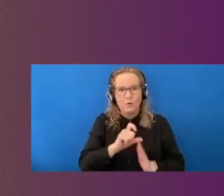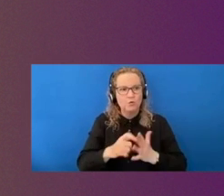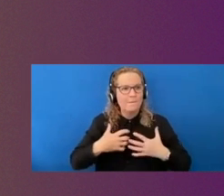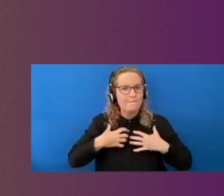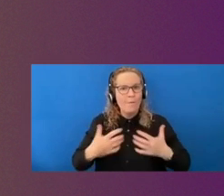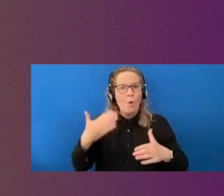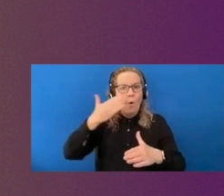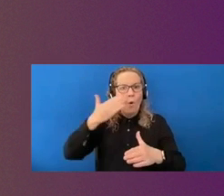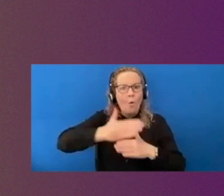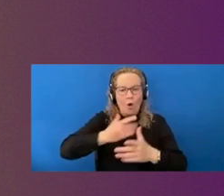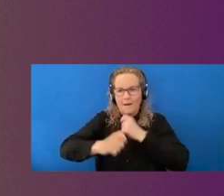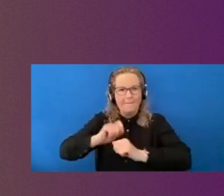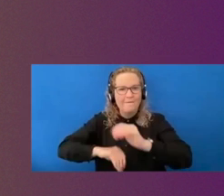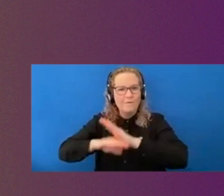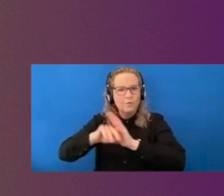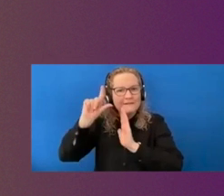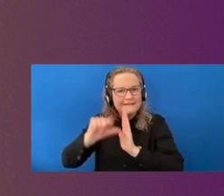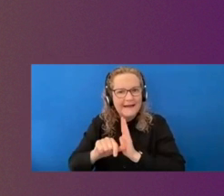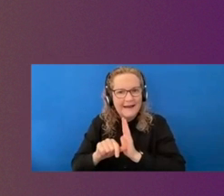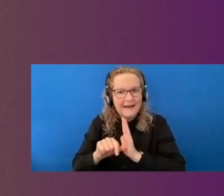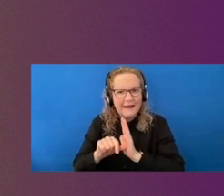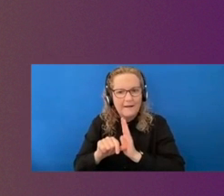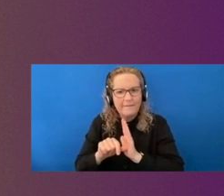um work week which is you know which was really what I was wanting to do